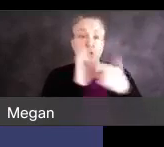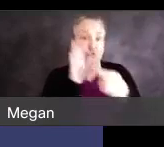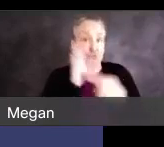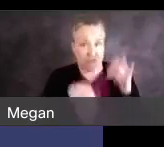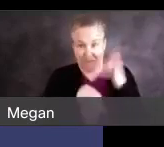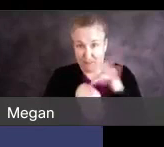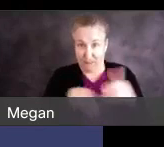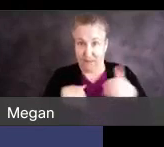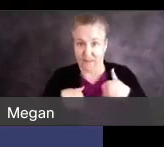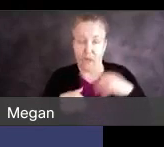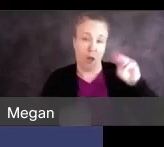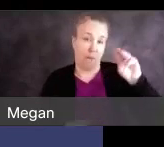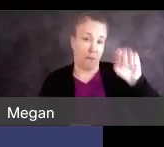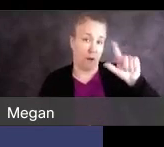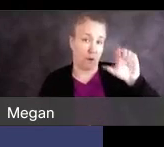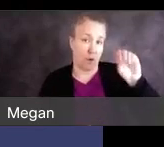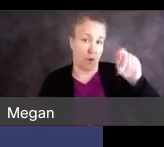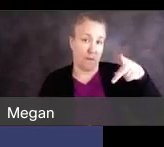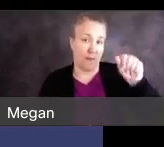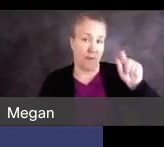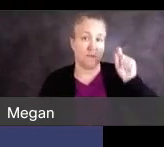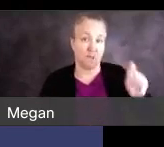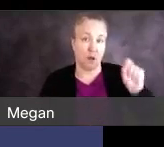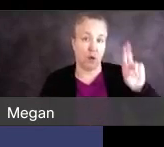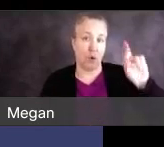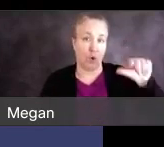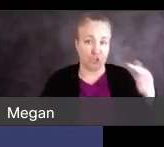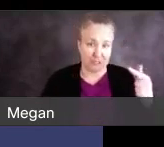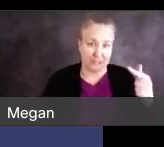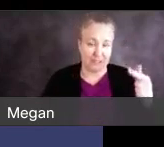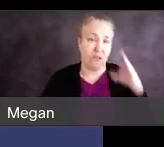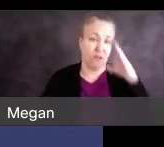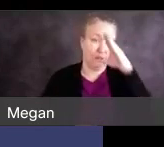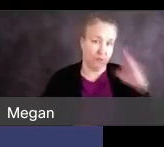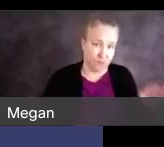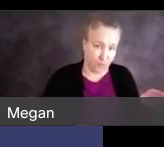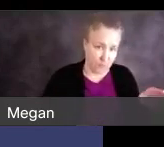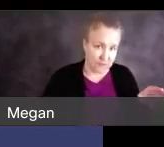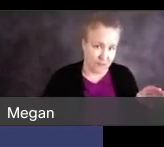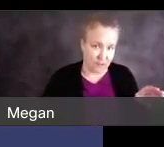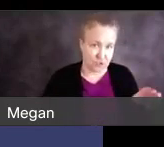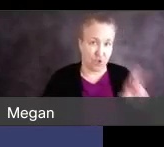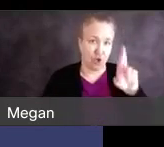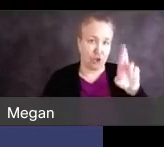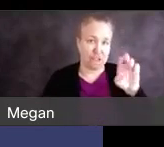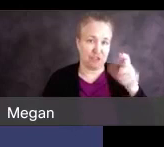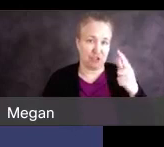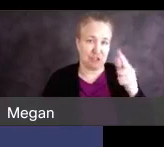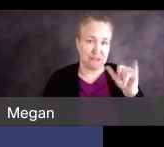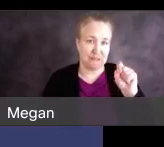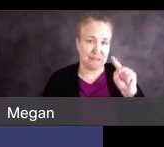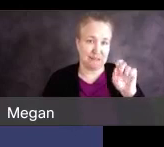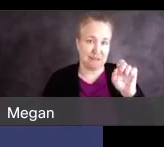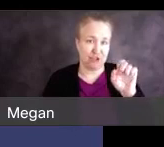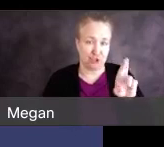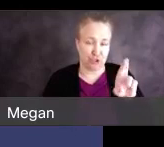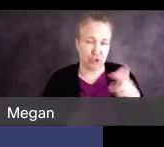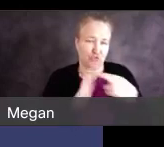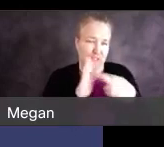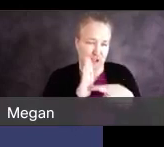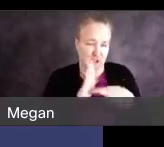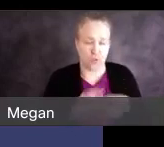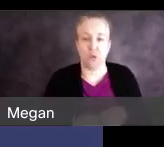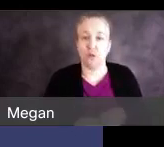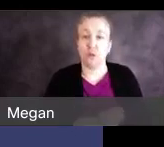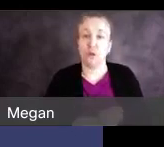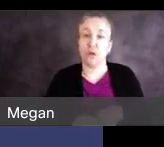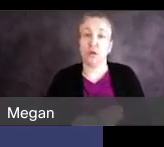www.montcopa.org/register. As a reminder, there's no cost to attend any of these